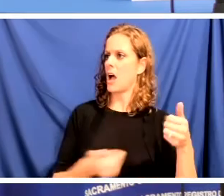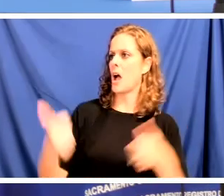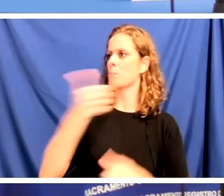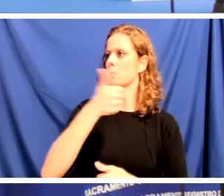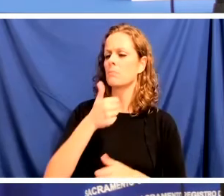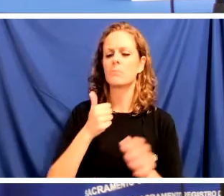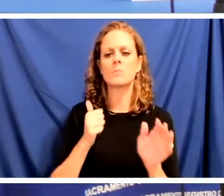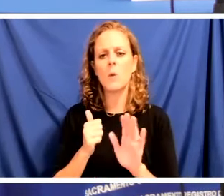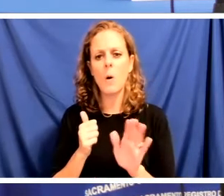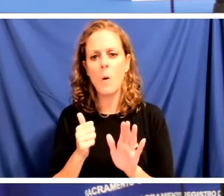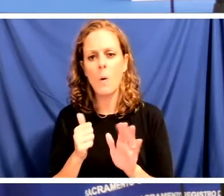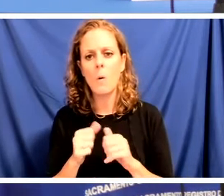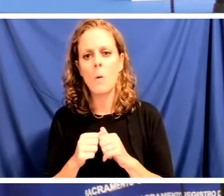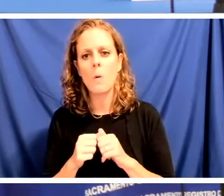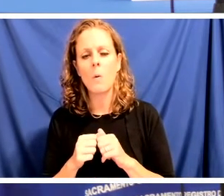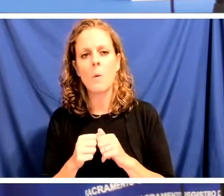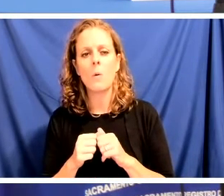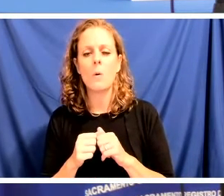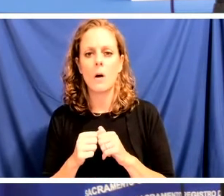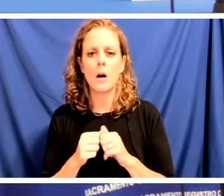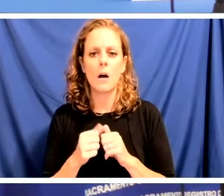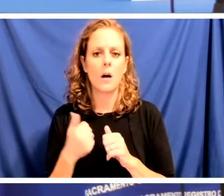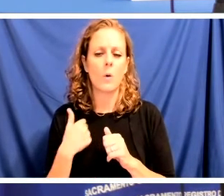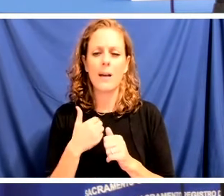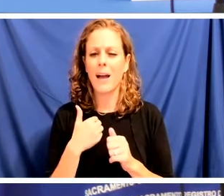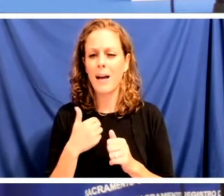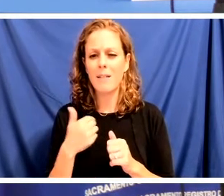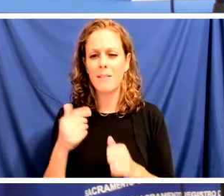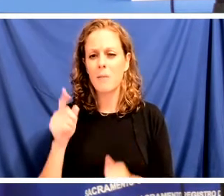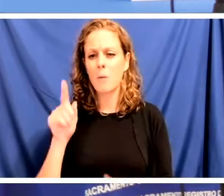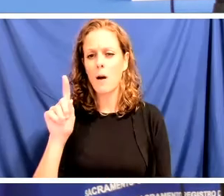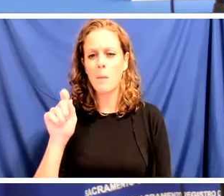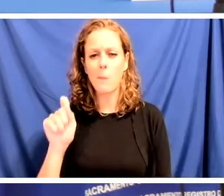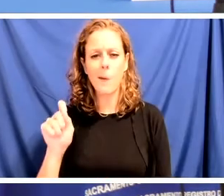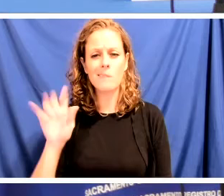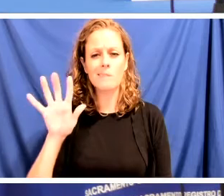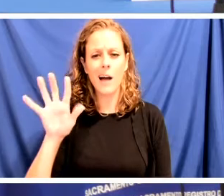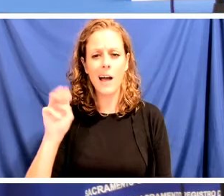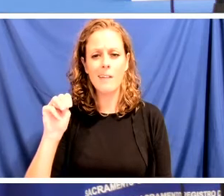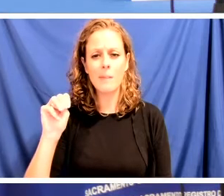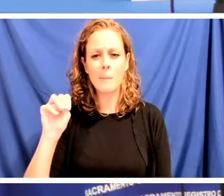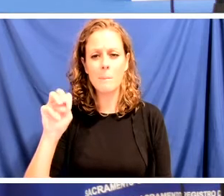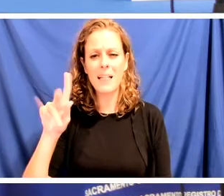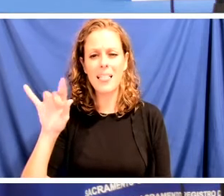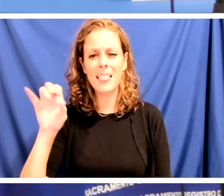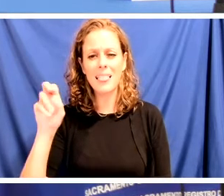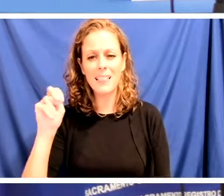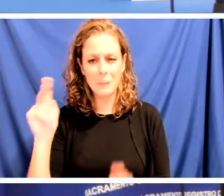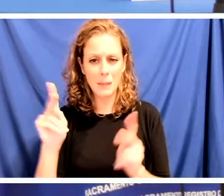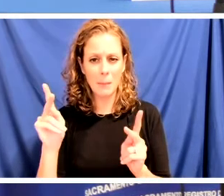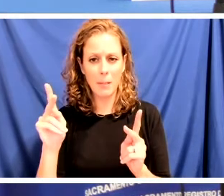SacGov: You know, we have a million and a half people in 1000 square mile area to represent and there's five of us.